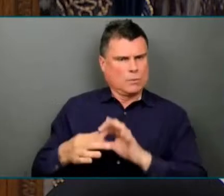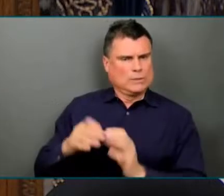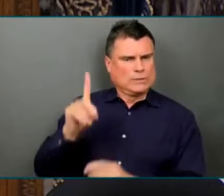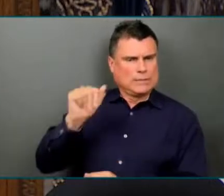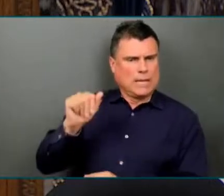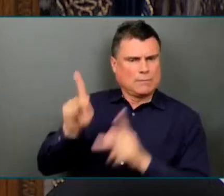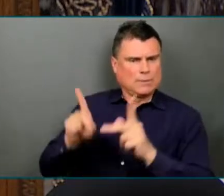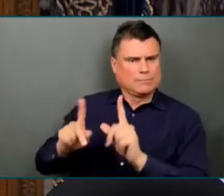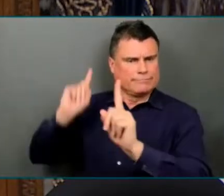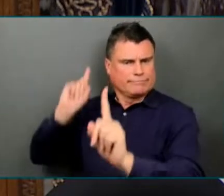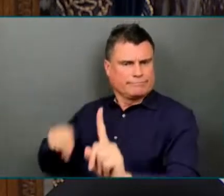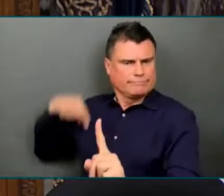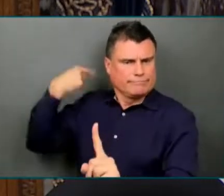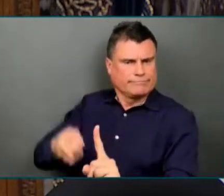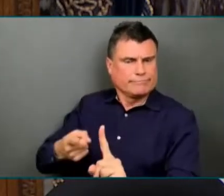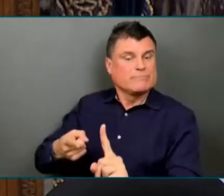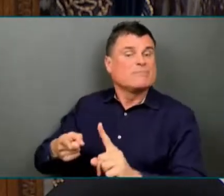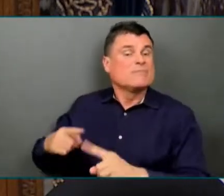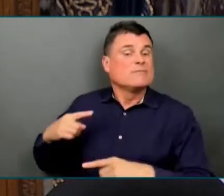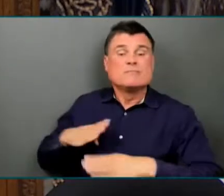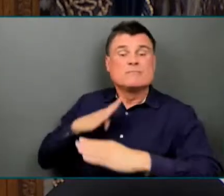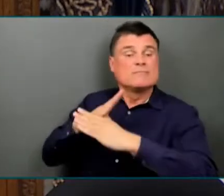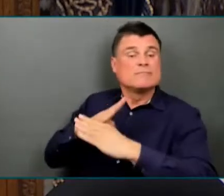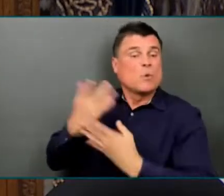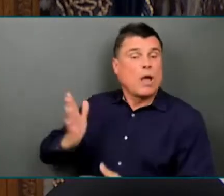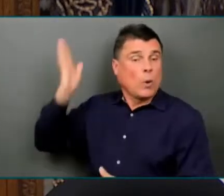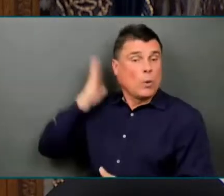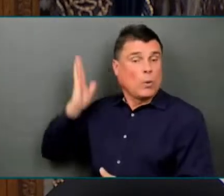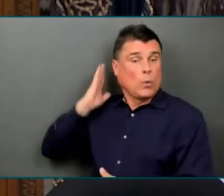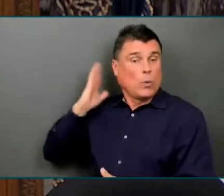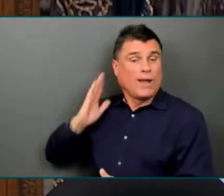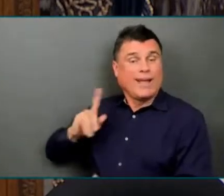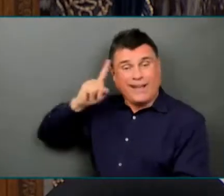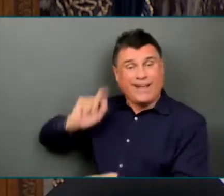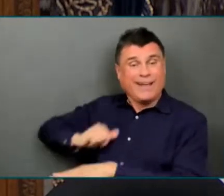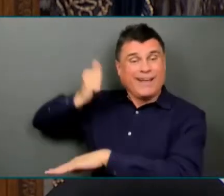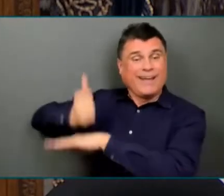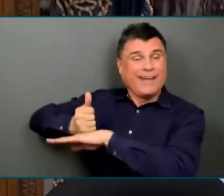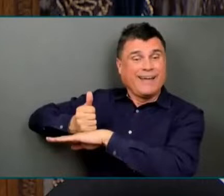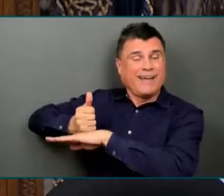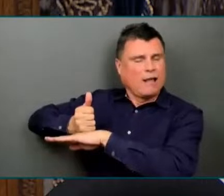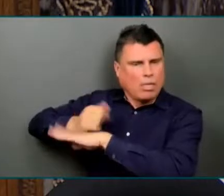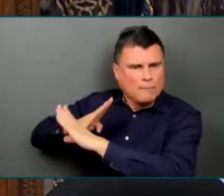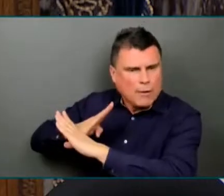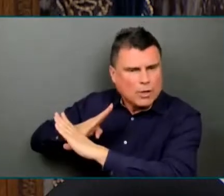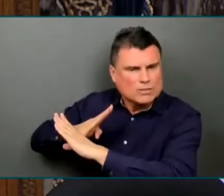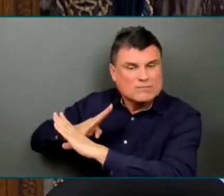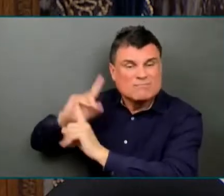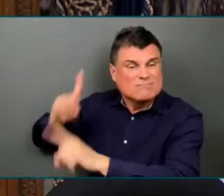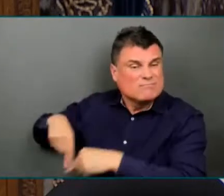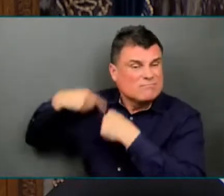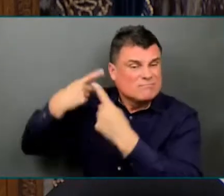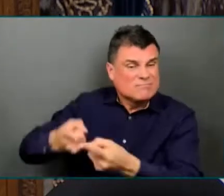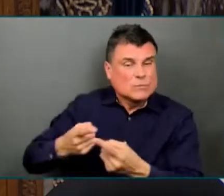Historically, policies and practices have been designed to exclude and, in some cases, eradicate disabled people.